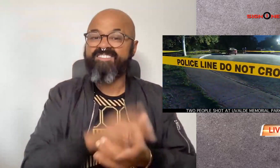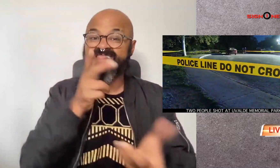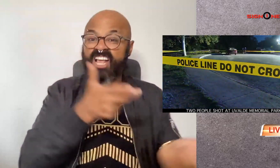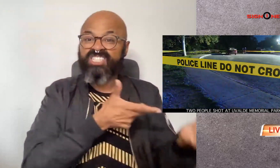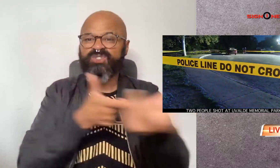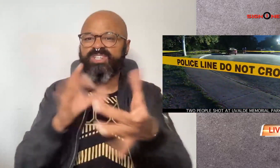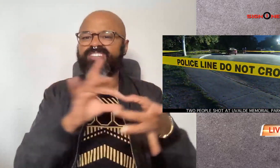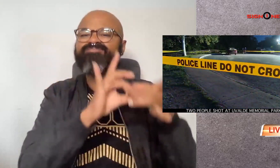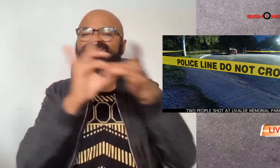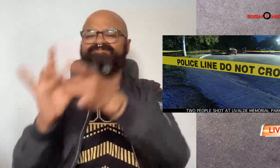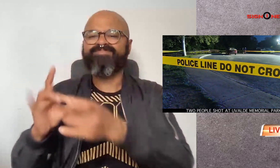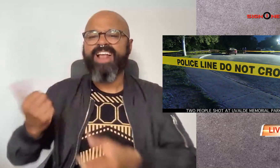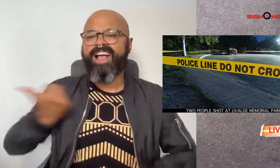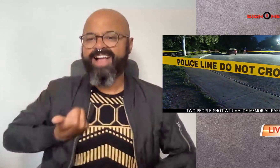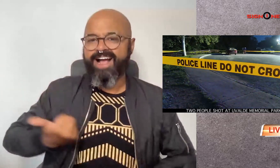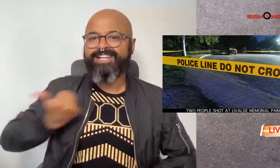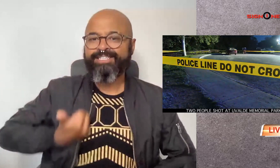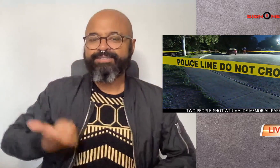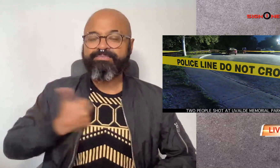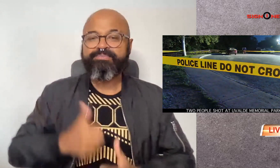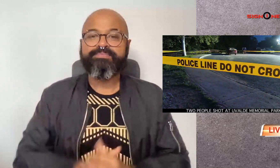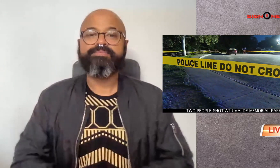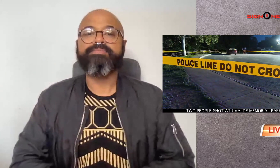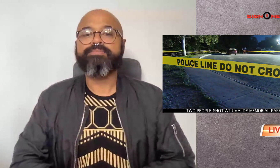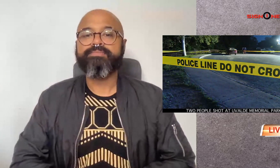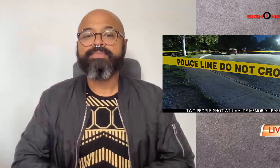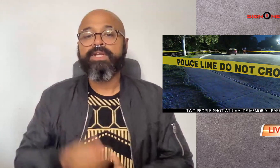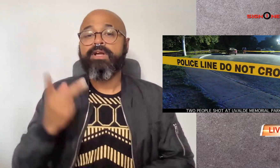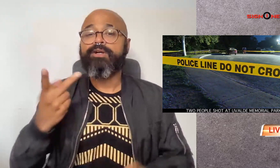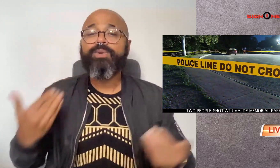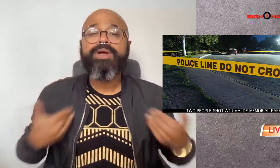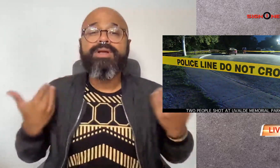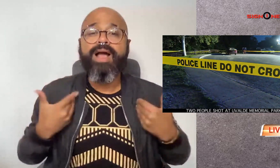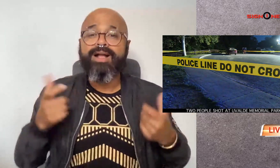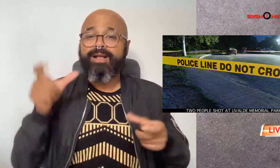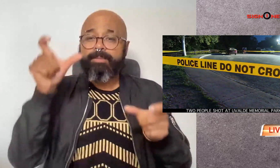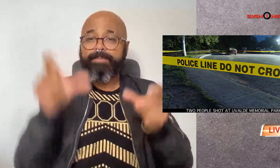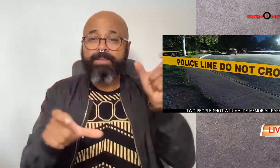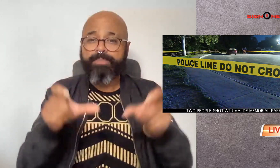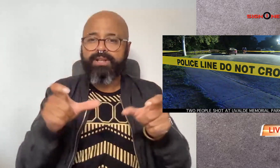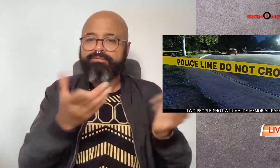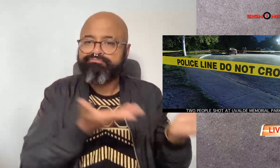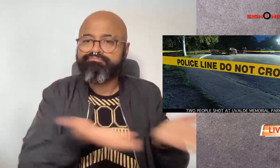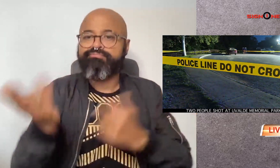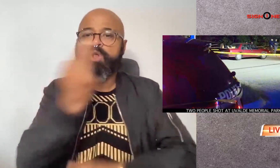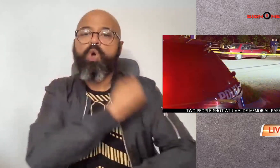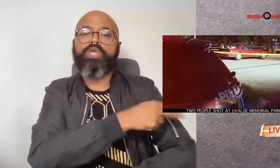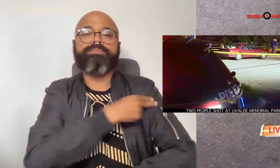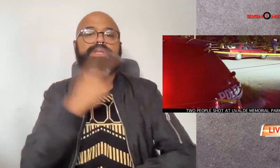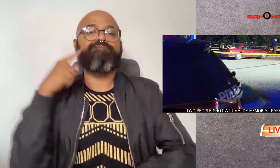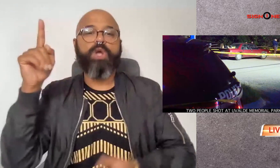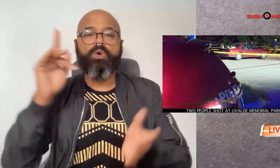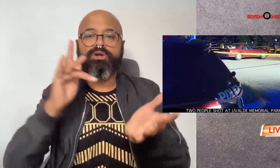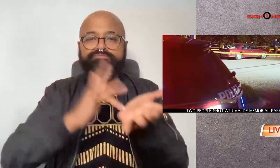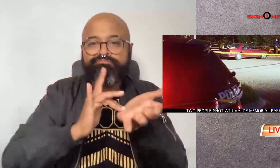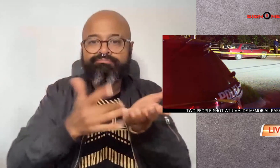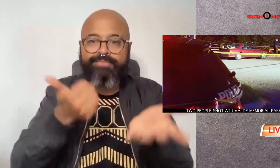police believe the shooting was gang-related two young people were taken to hospitals for treatment